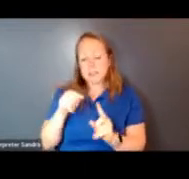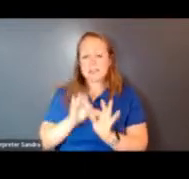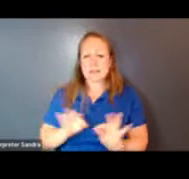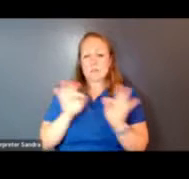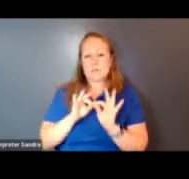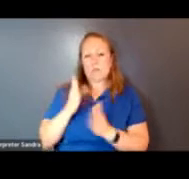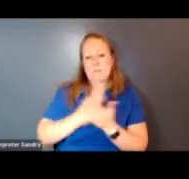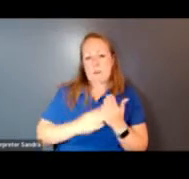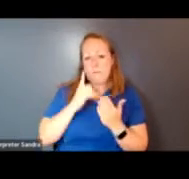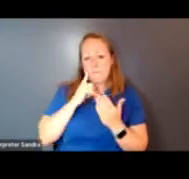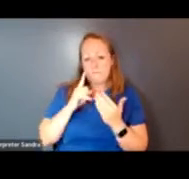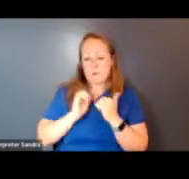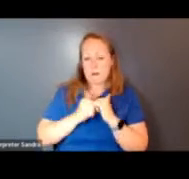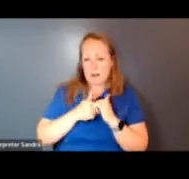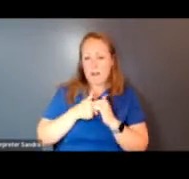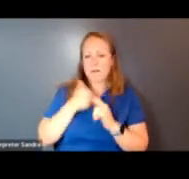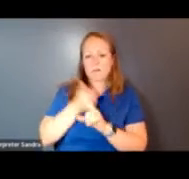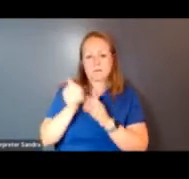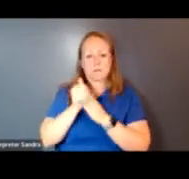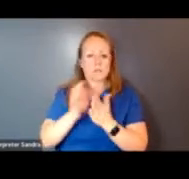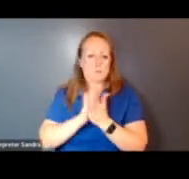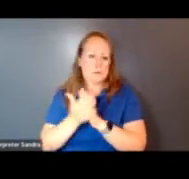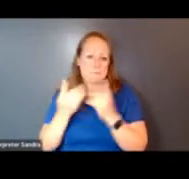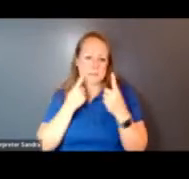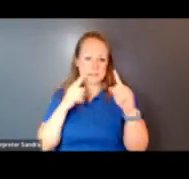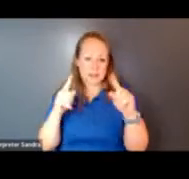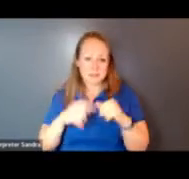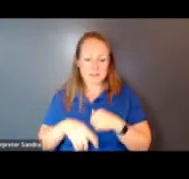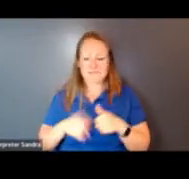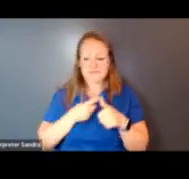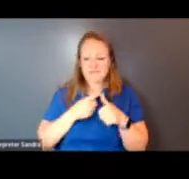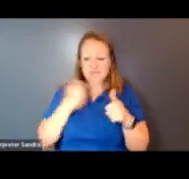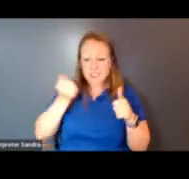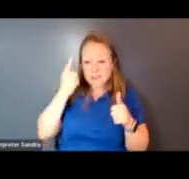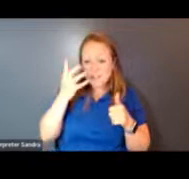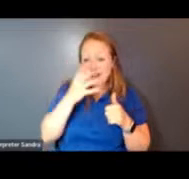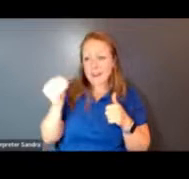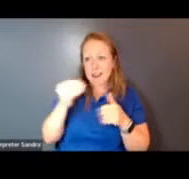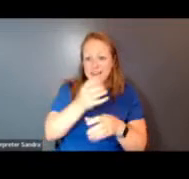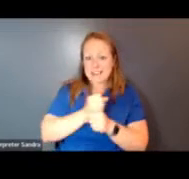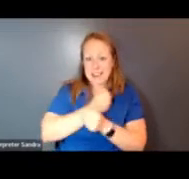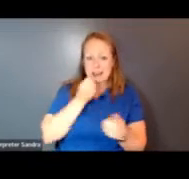successful. Understanding and getting the support you need to know how to self direct is so